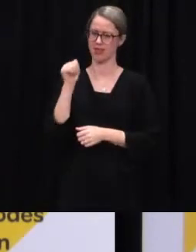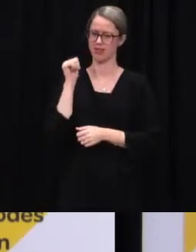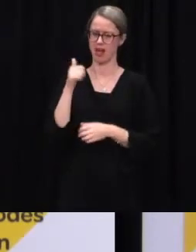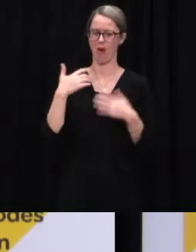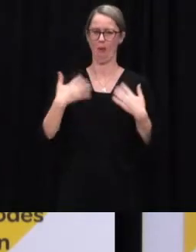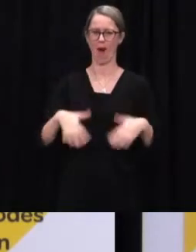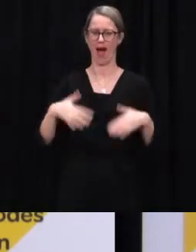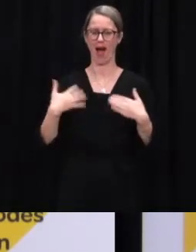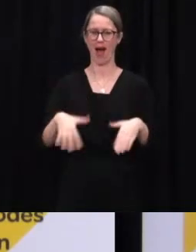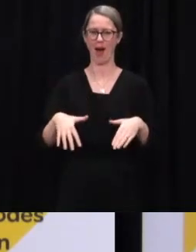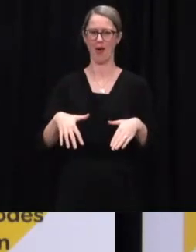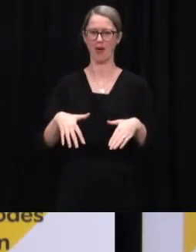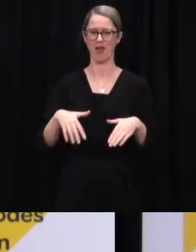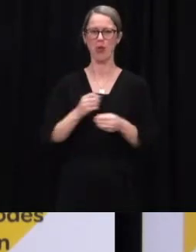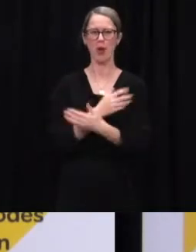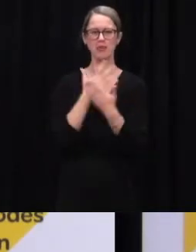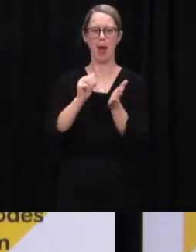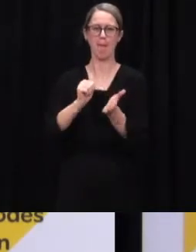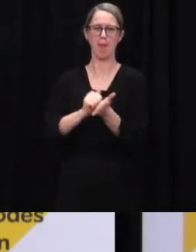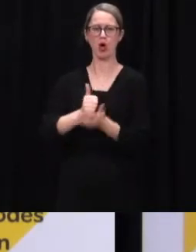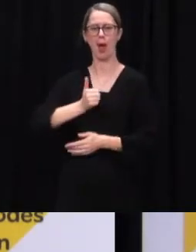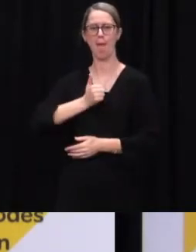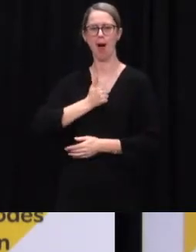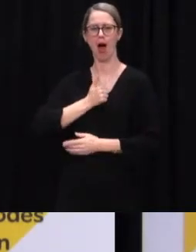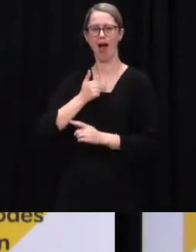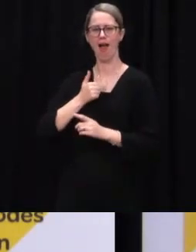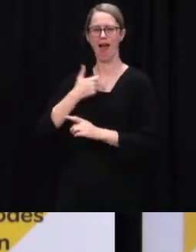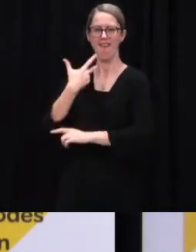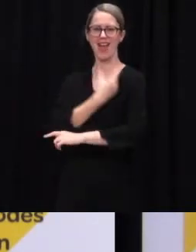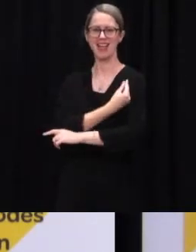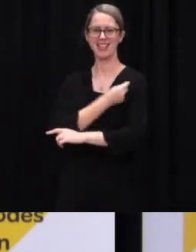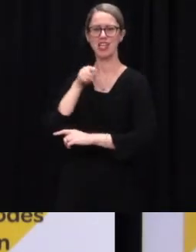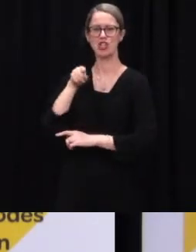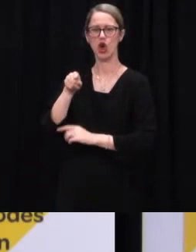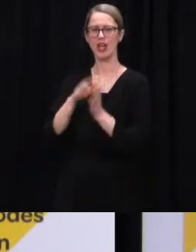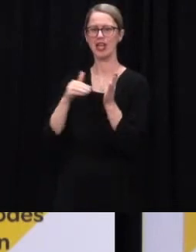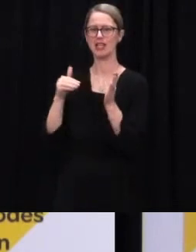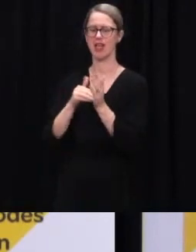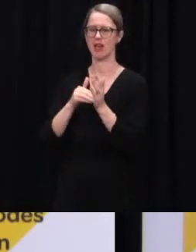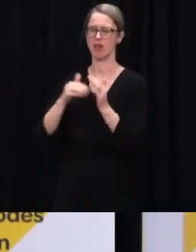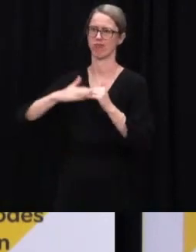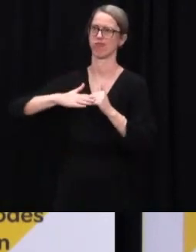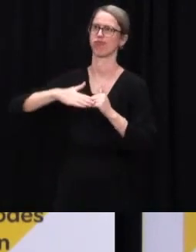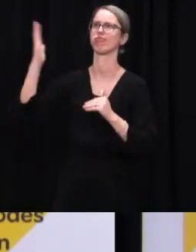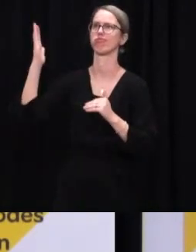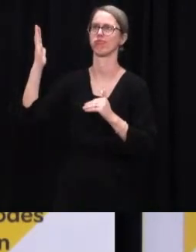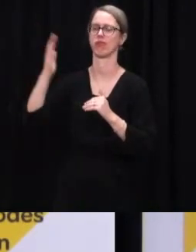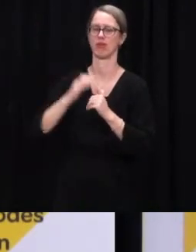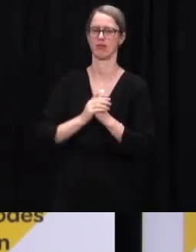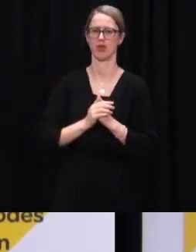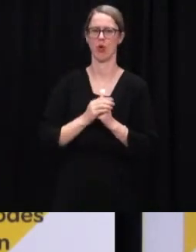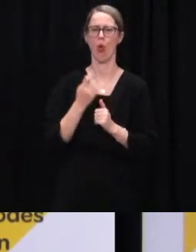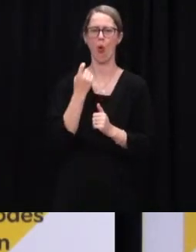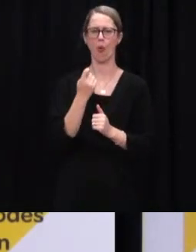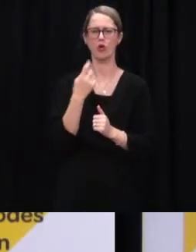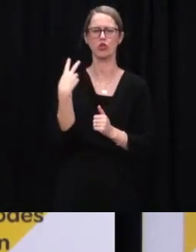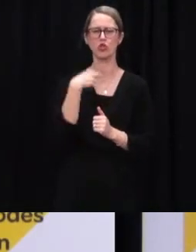the website or ring the 0800